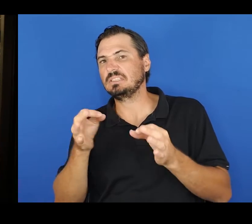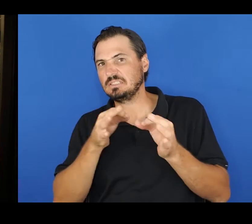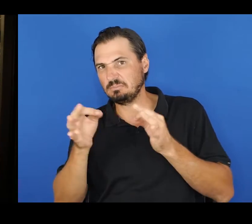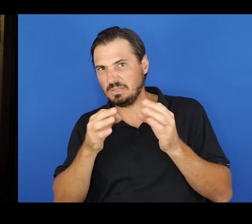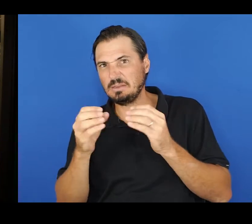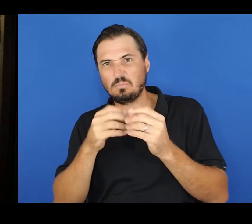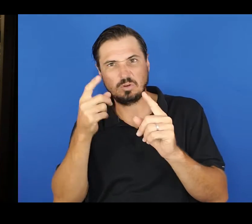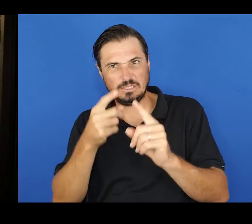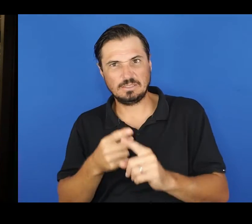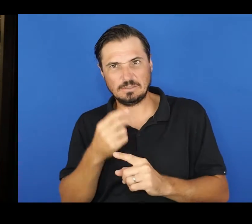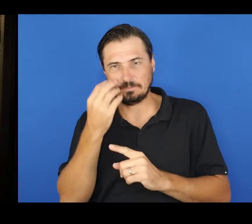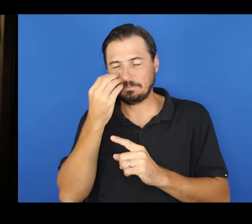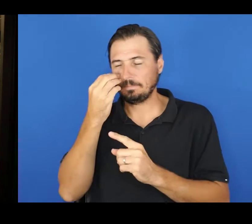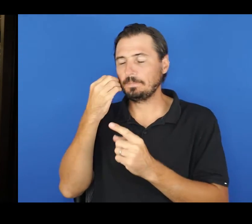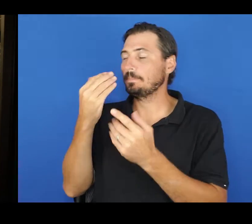Thank you, Mayor Kawakami